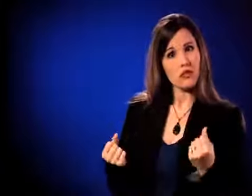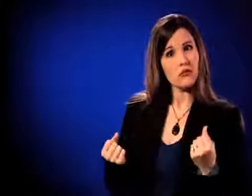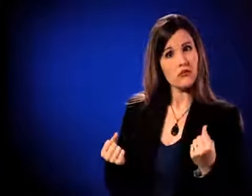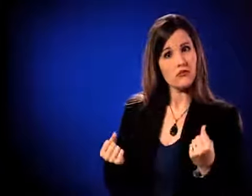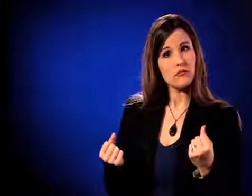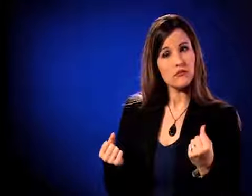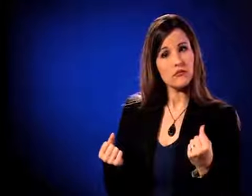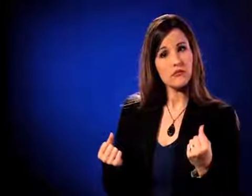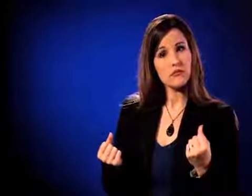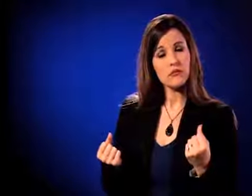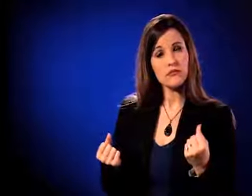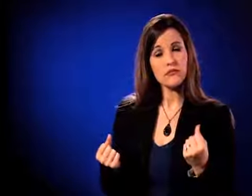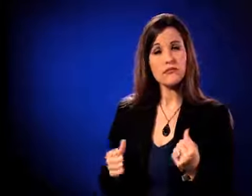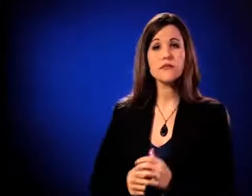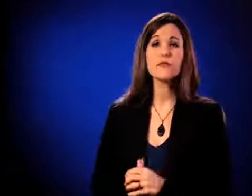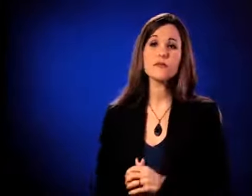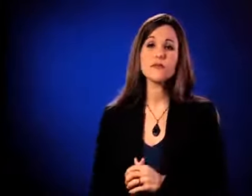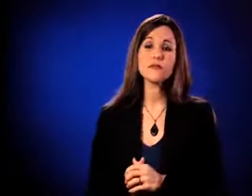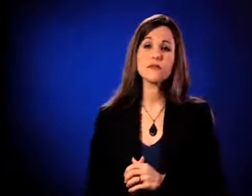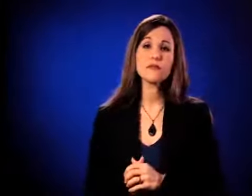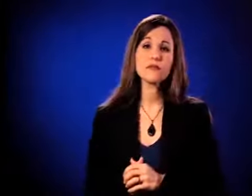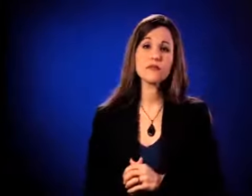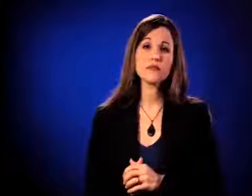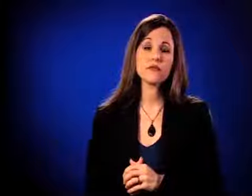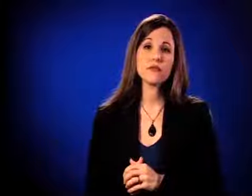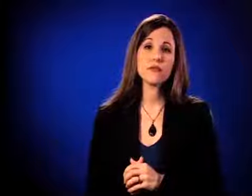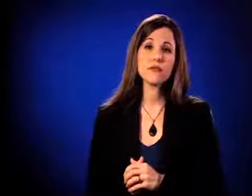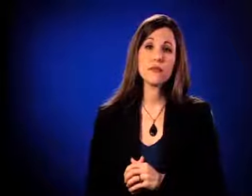There are a few things you can do to make sure communication